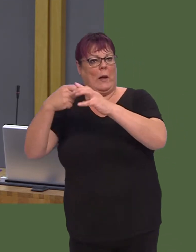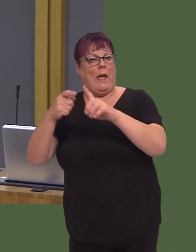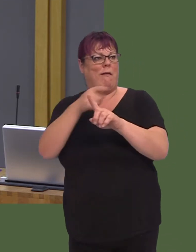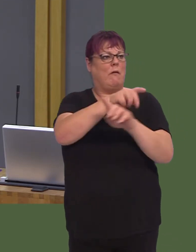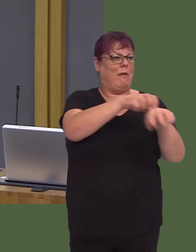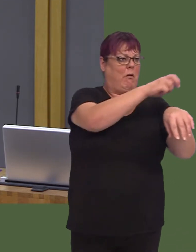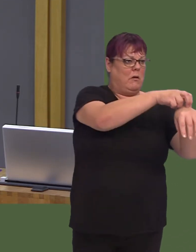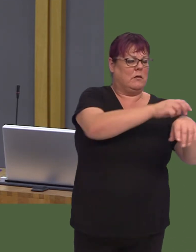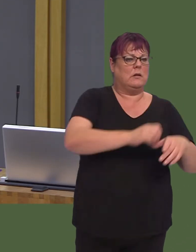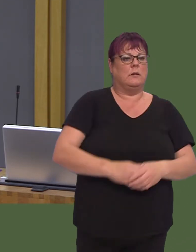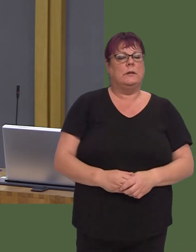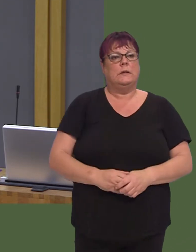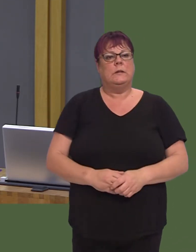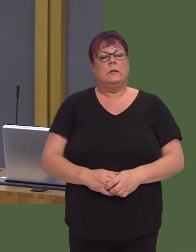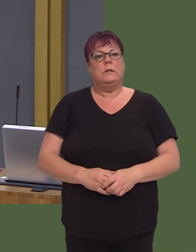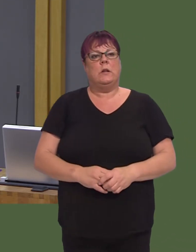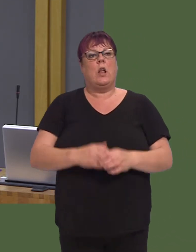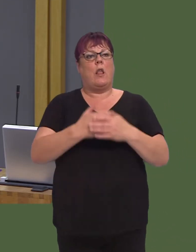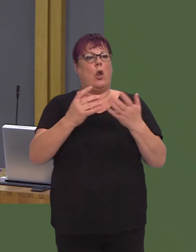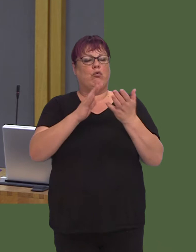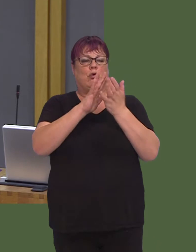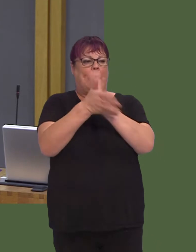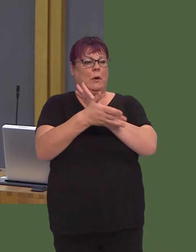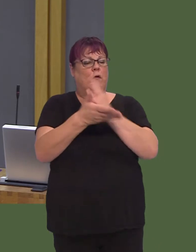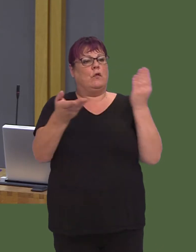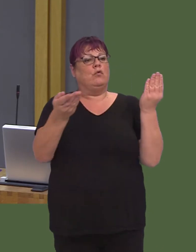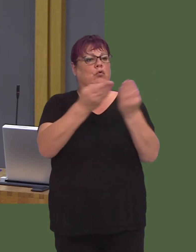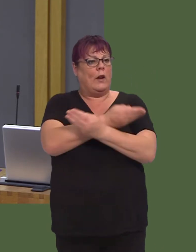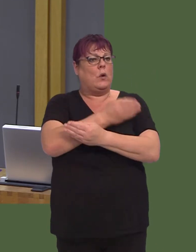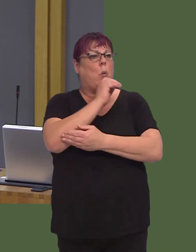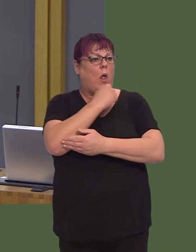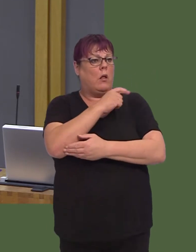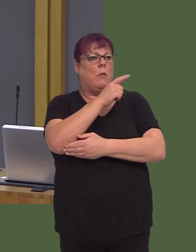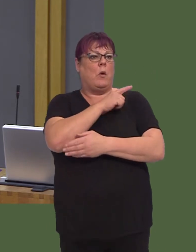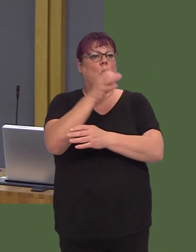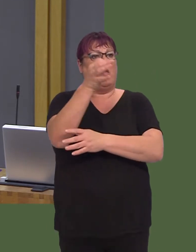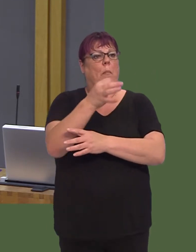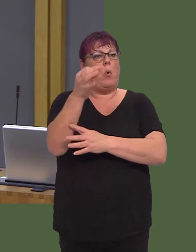Isn't it inevitable in such circumstances that huge damage will be done to trade through